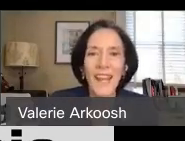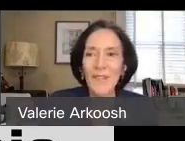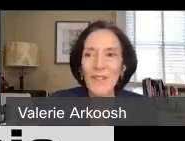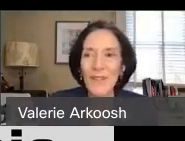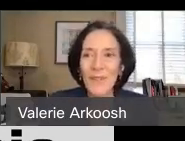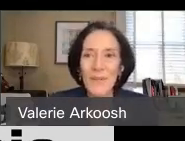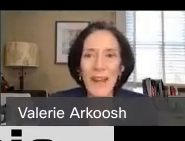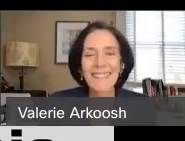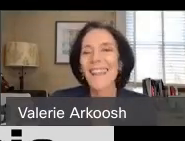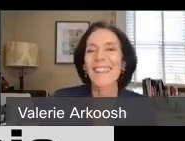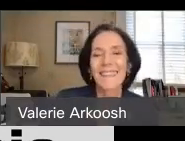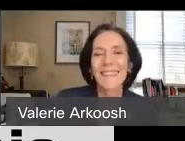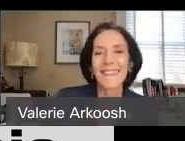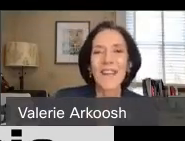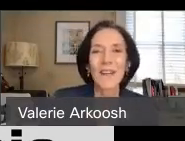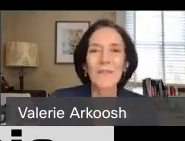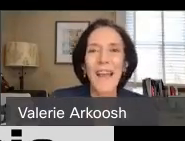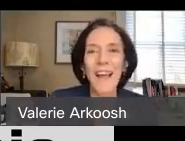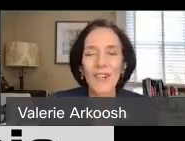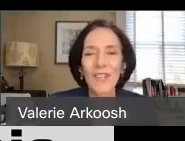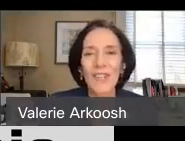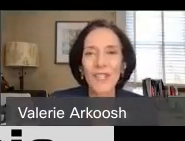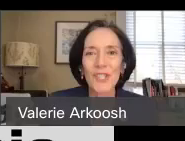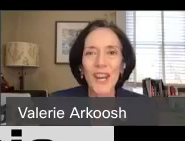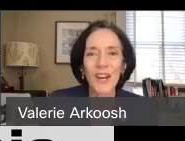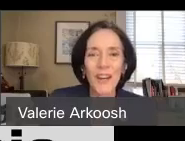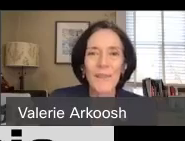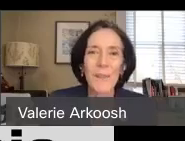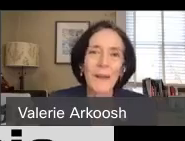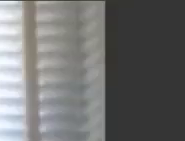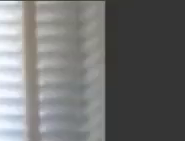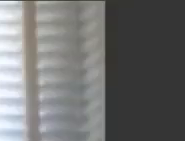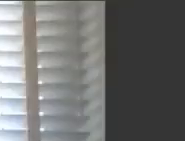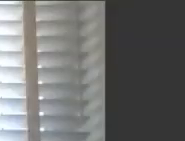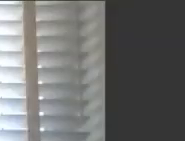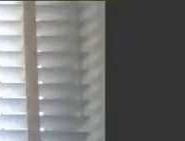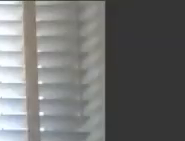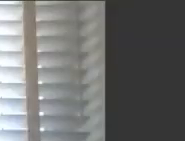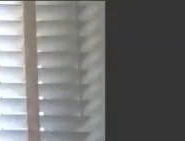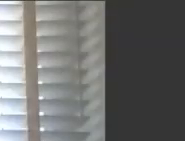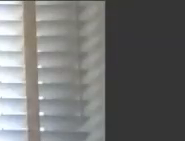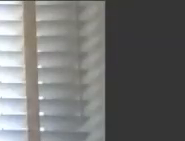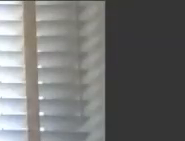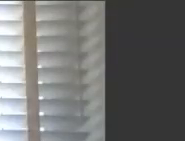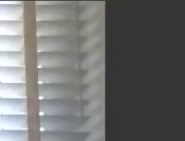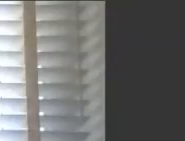Good afternoon, everyone. This is Dr. Val Arkoosh, Chair of the Montgomery County Board of Commissioners.